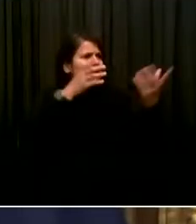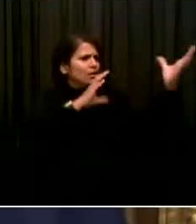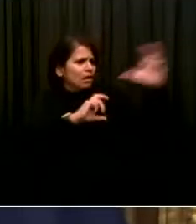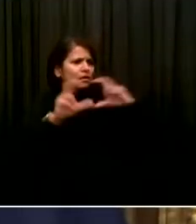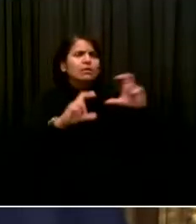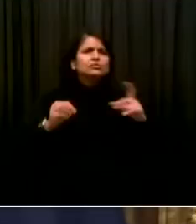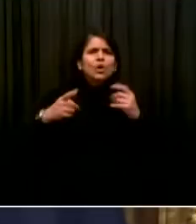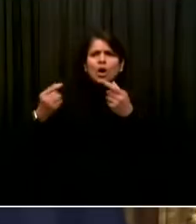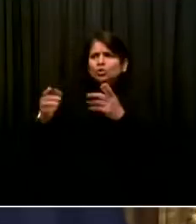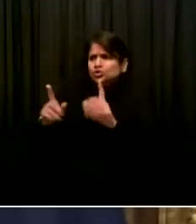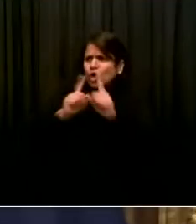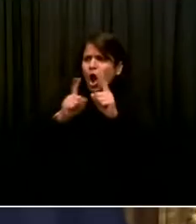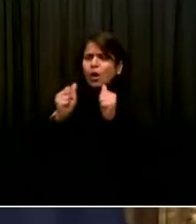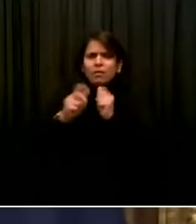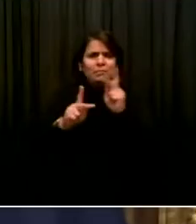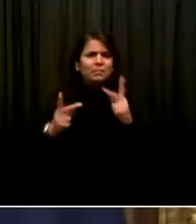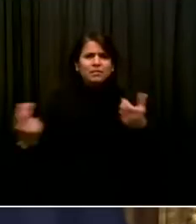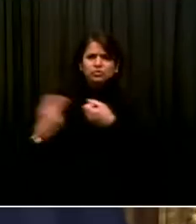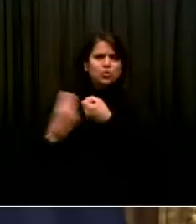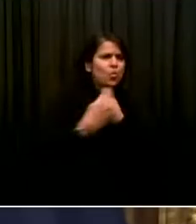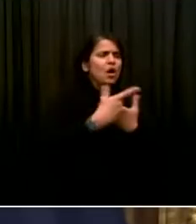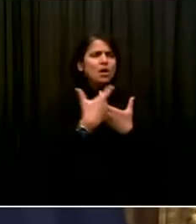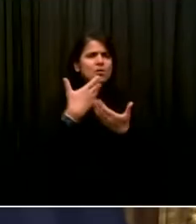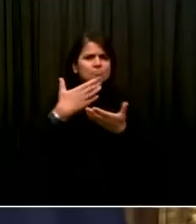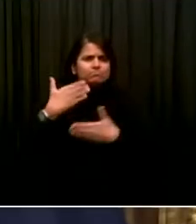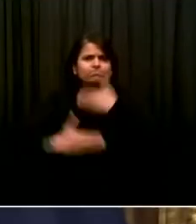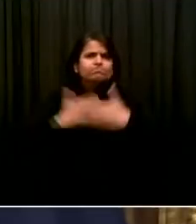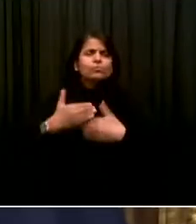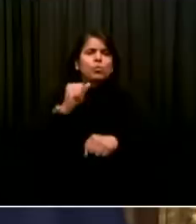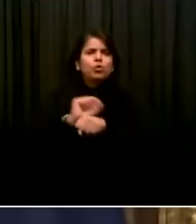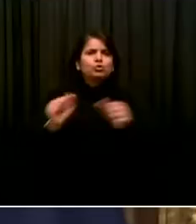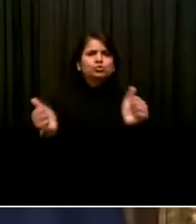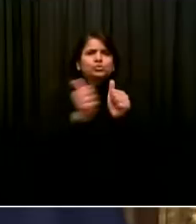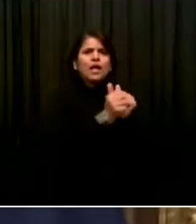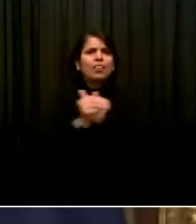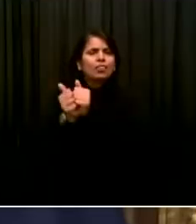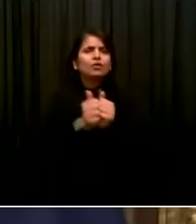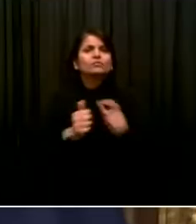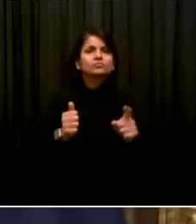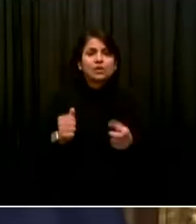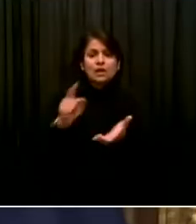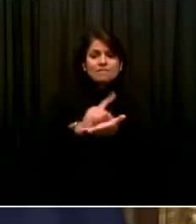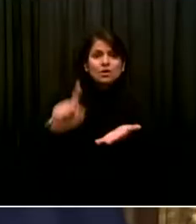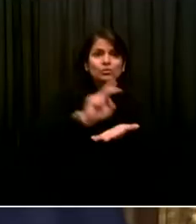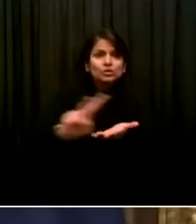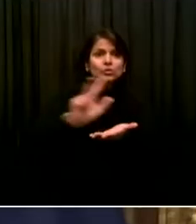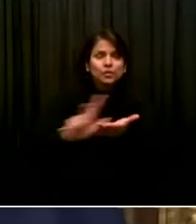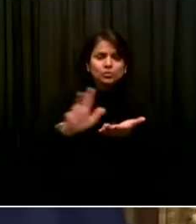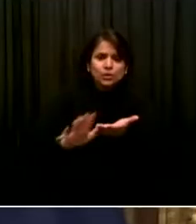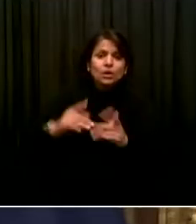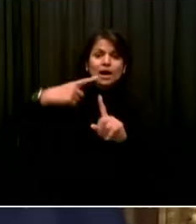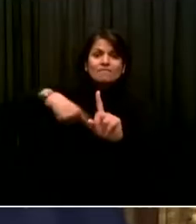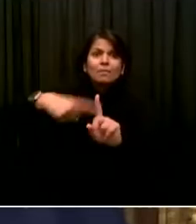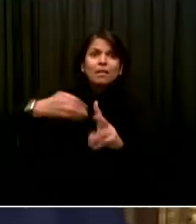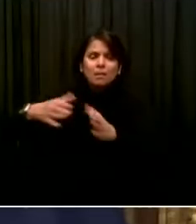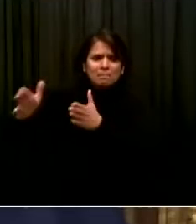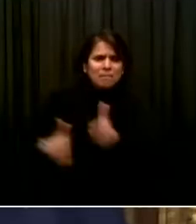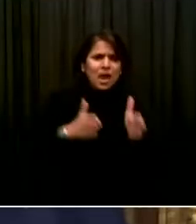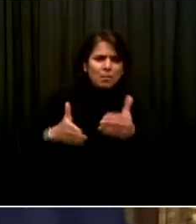COLLECTIVENEESSS OF MANY STAKE HOLDERS AND MASSIVE SREOURCES. MY ADMINISTRATION WILL PUSH TO IMPLEMENT THIS PLAN IN THE